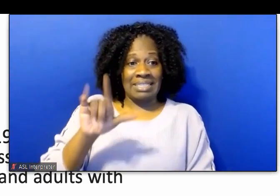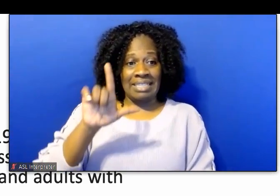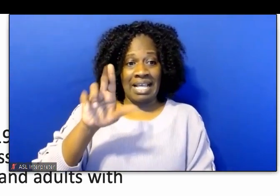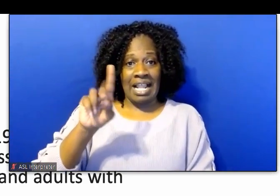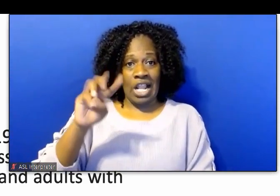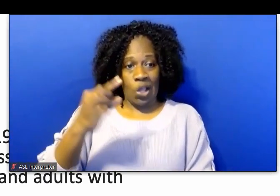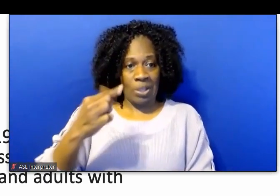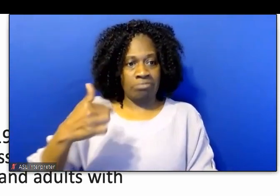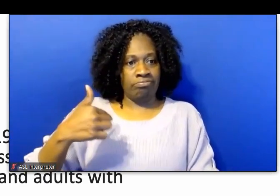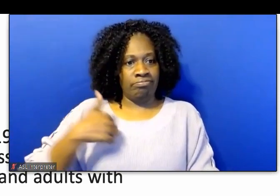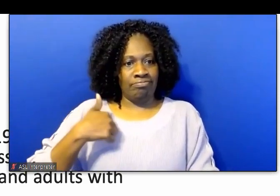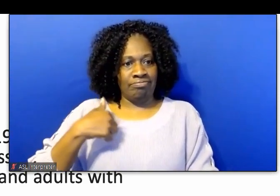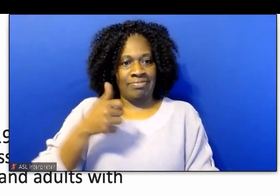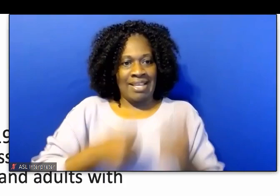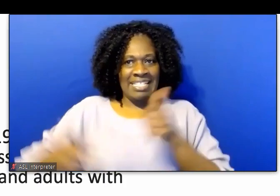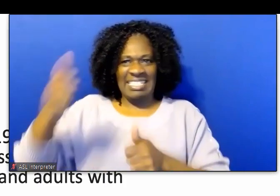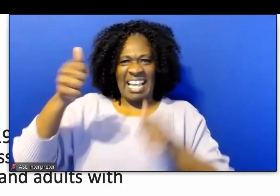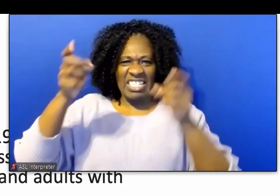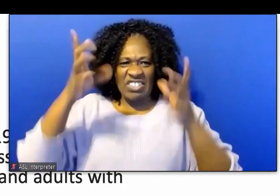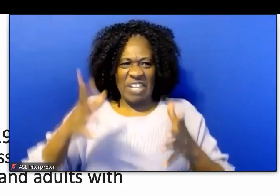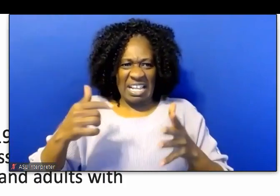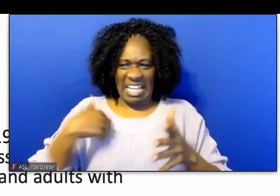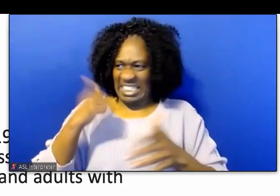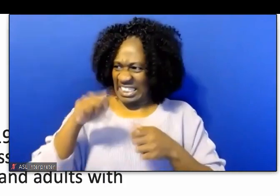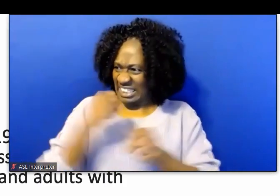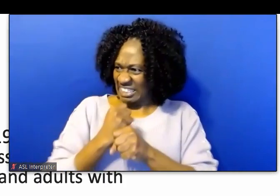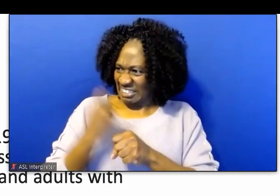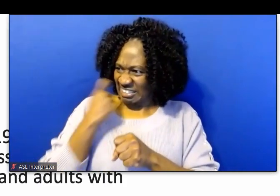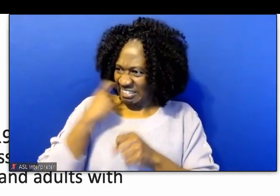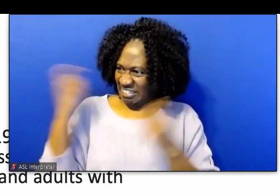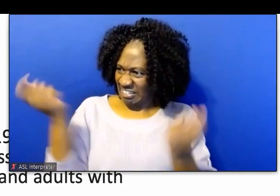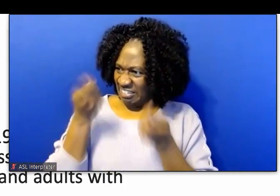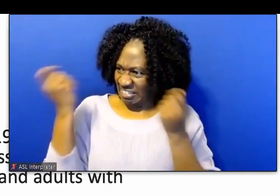I celebrated ten years with Arts Access in August